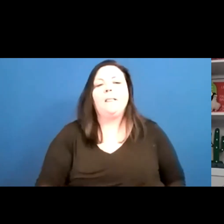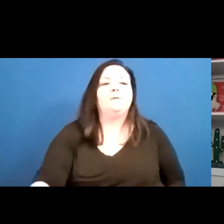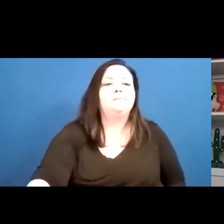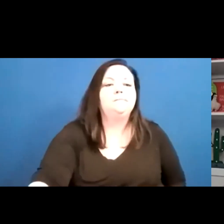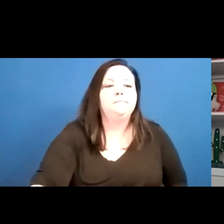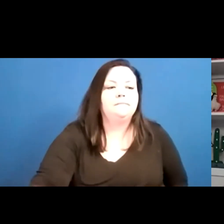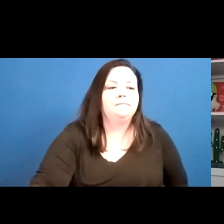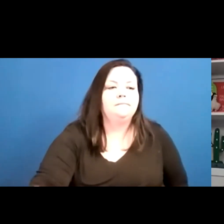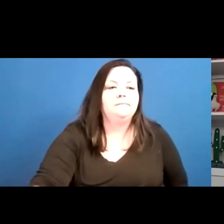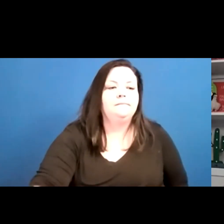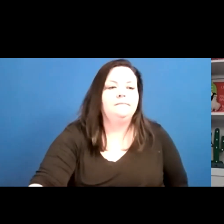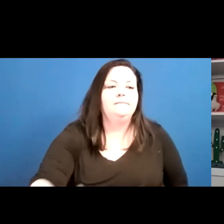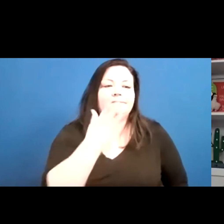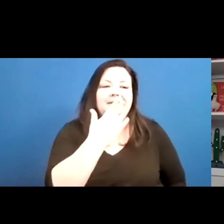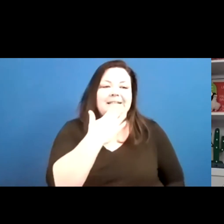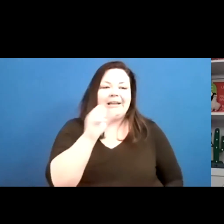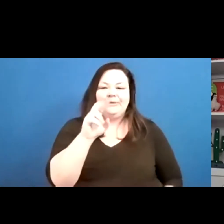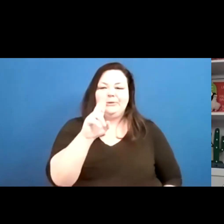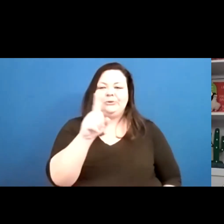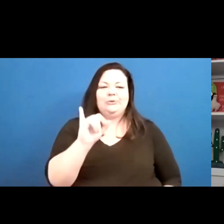Thank you, Suzi, um,